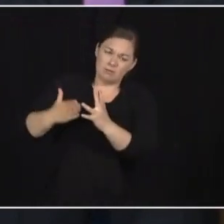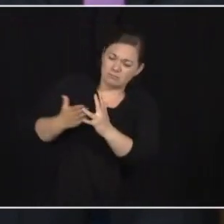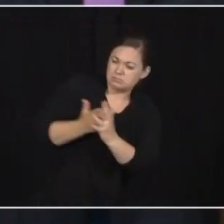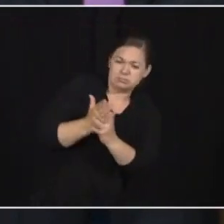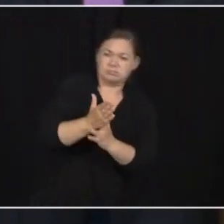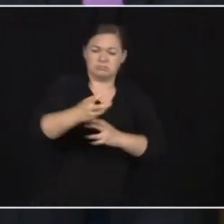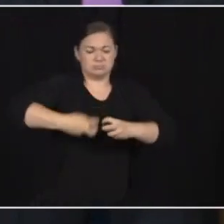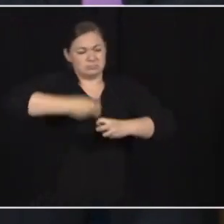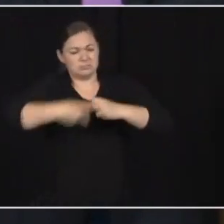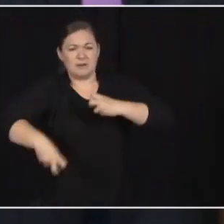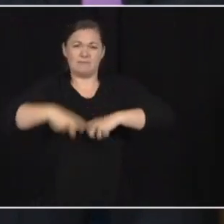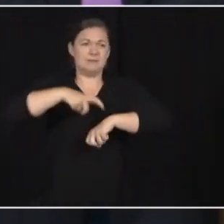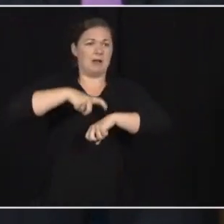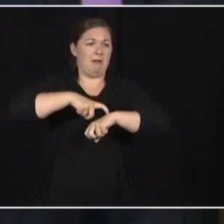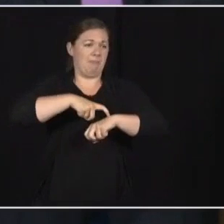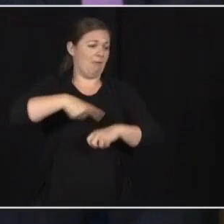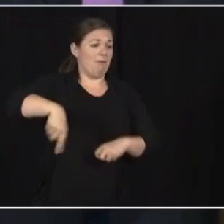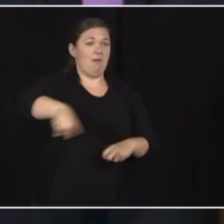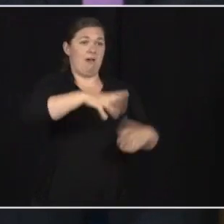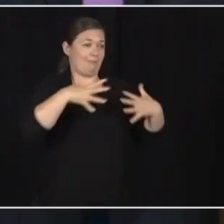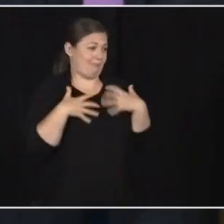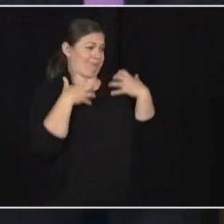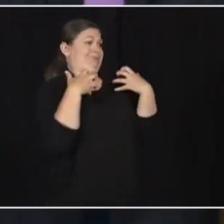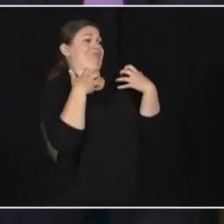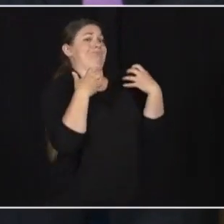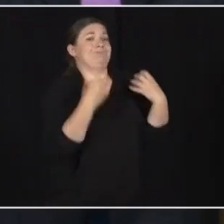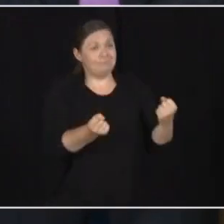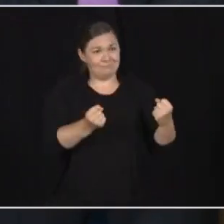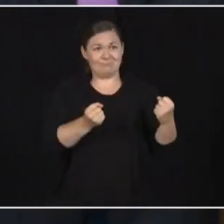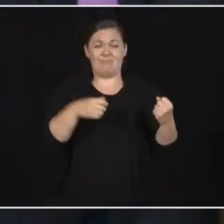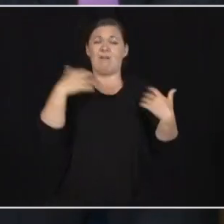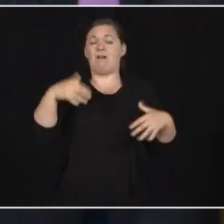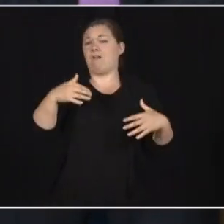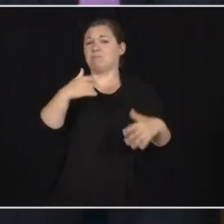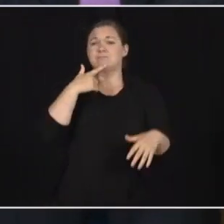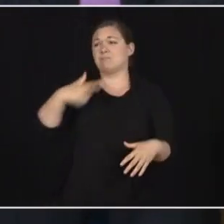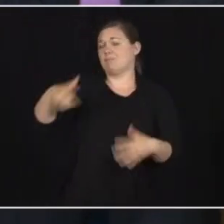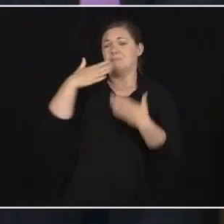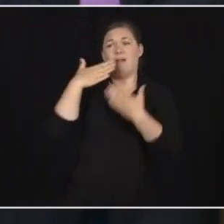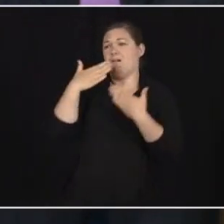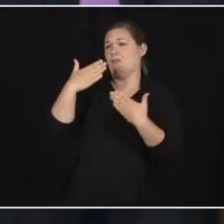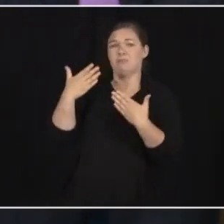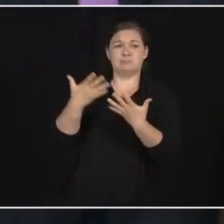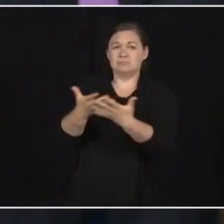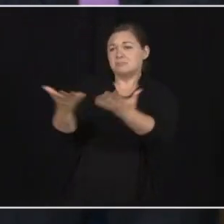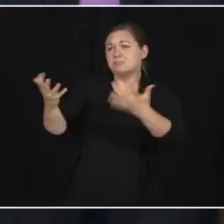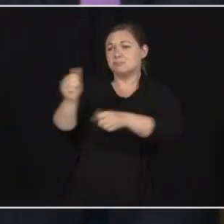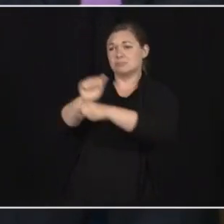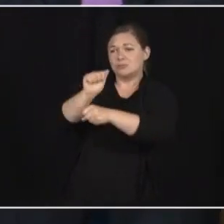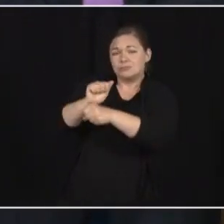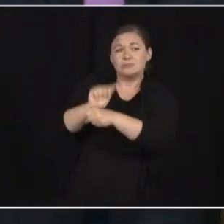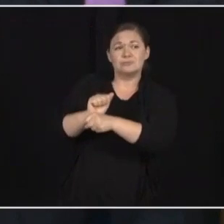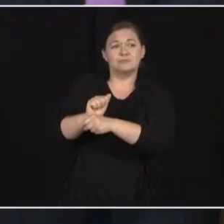These are heroes who walk among us. We are so, so grateful for everything that you have done.